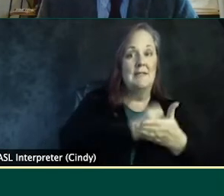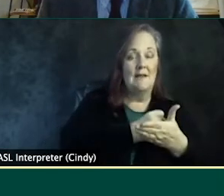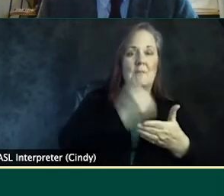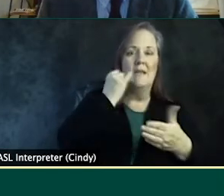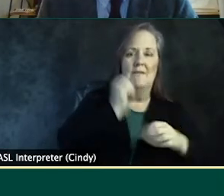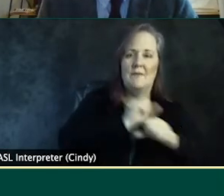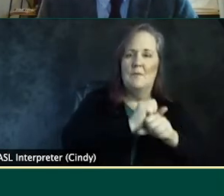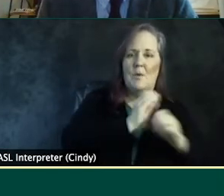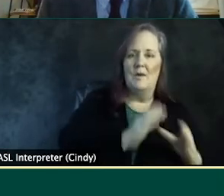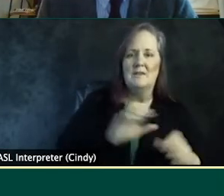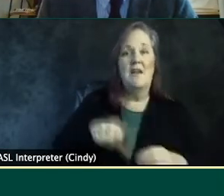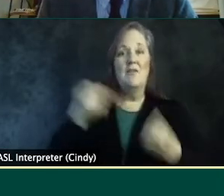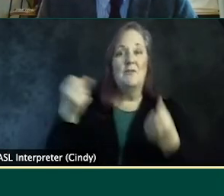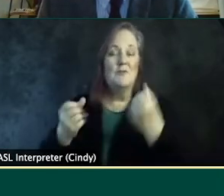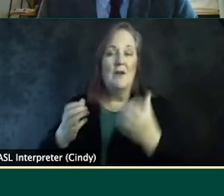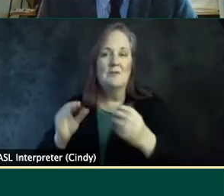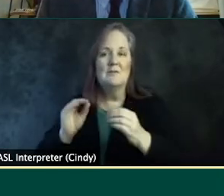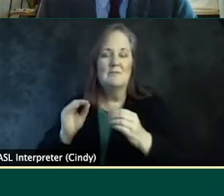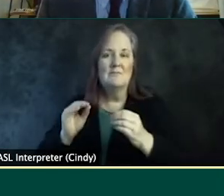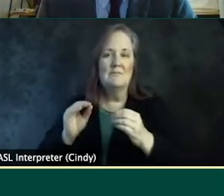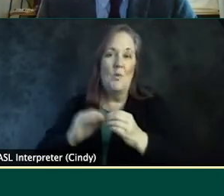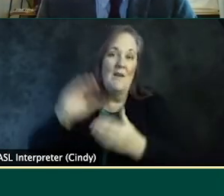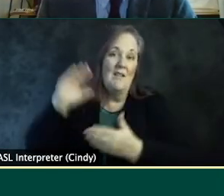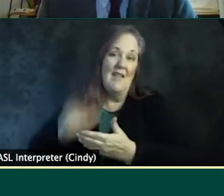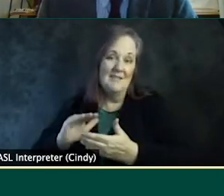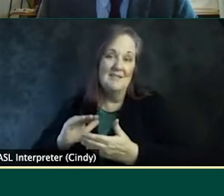But to my knowledge, no large municipality has intended